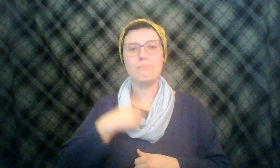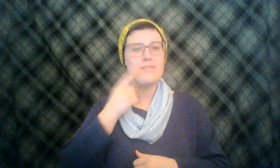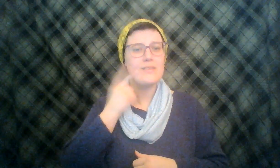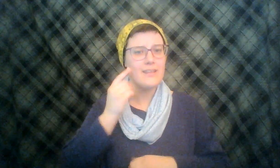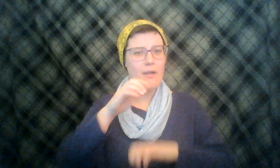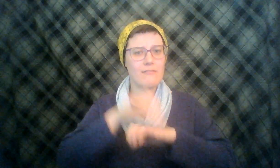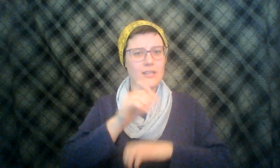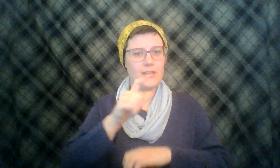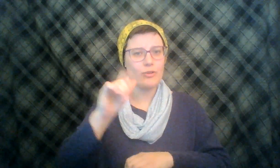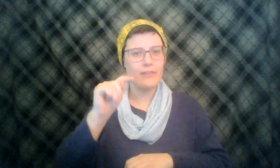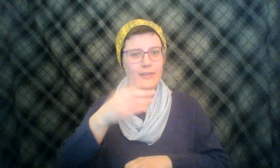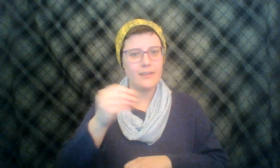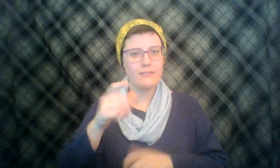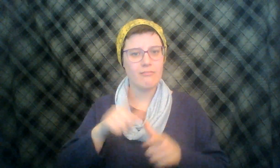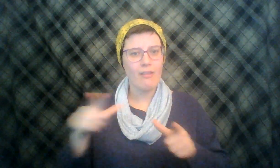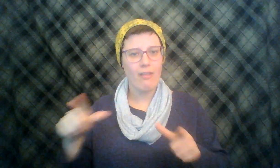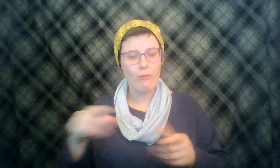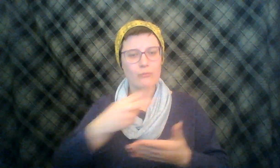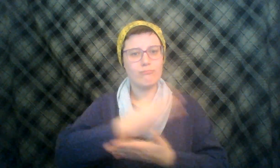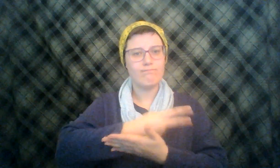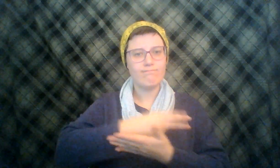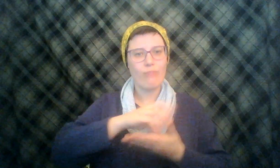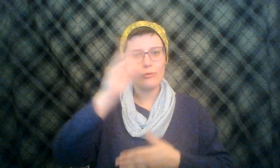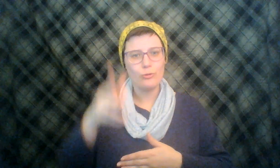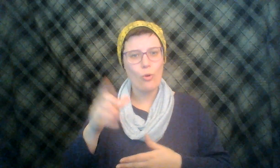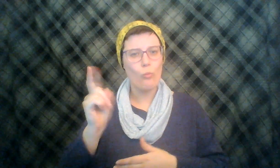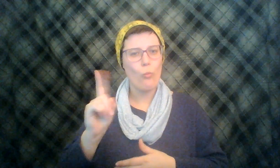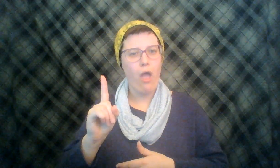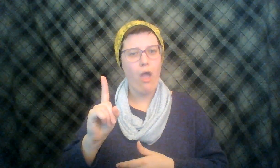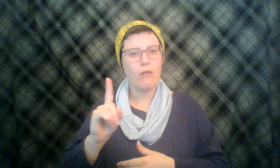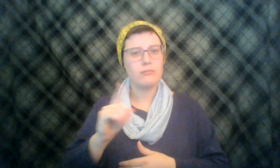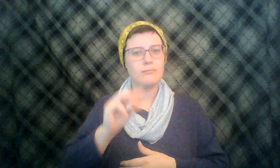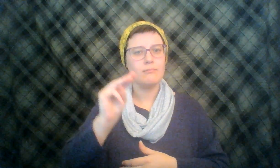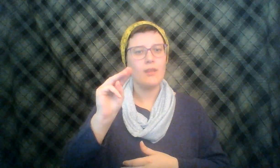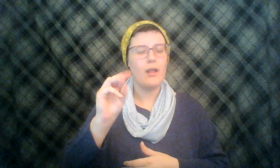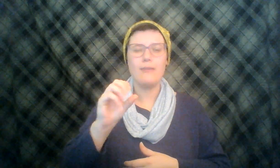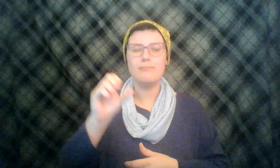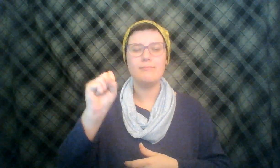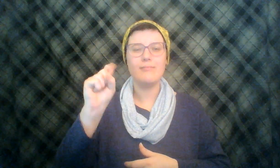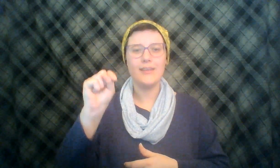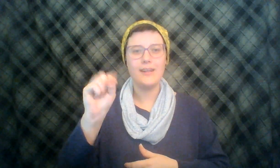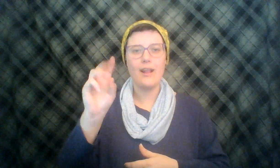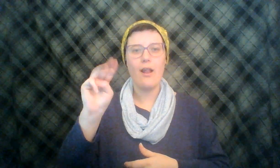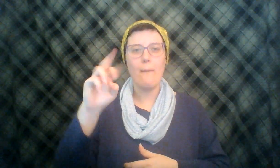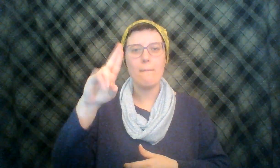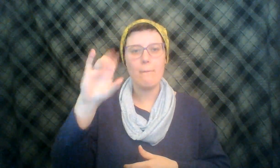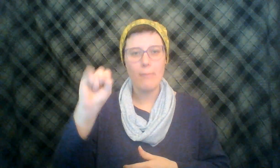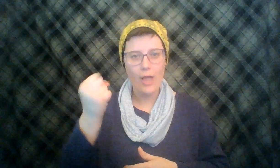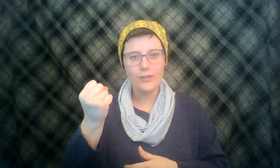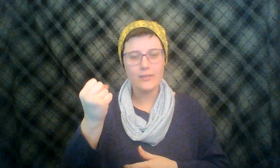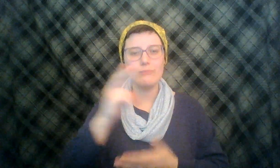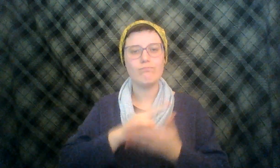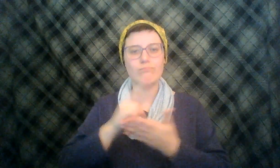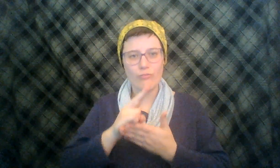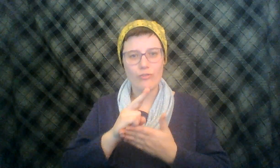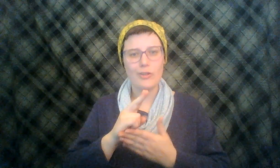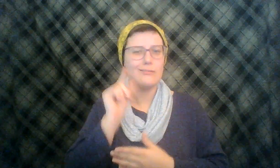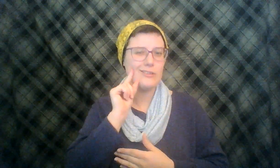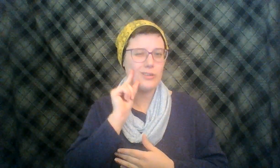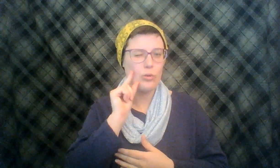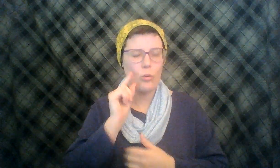I’m a Deaf ELL graduate student at St. Mary’s University in San Antonio.